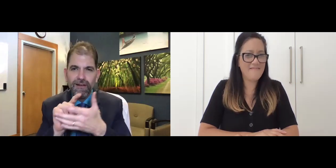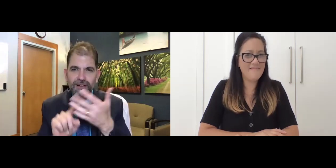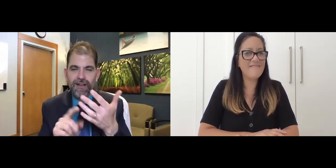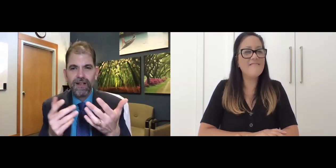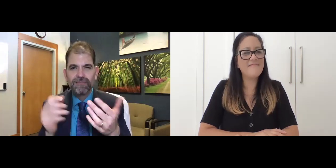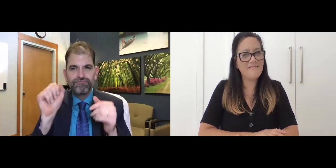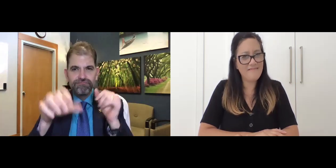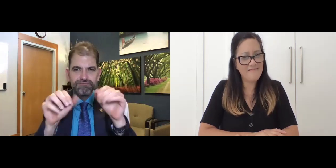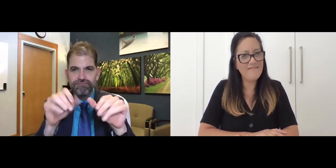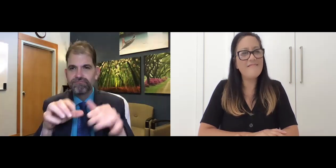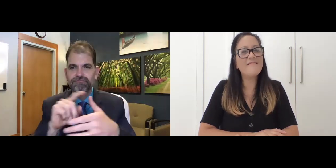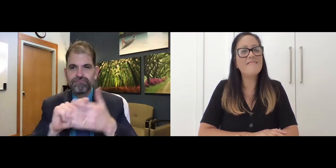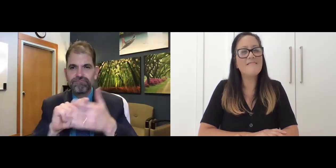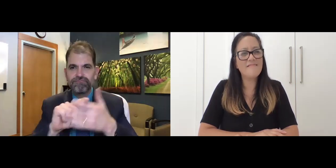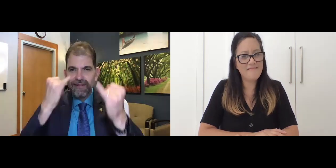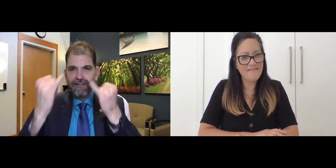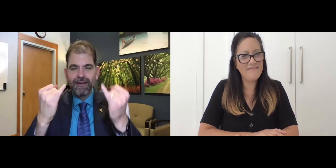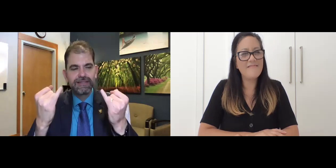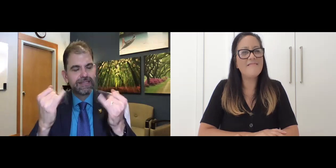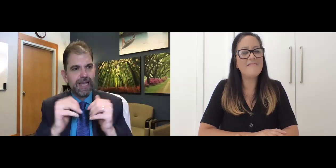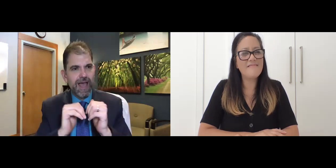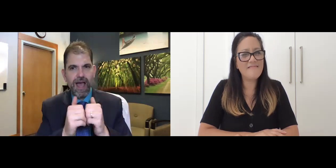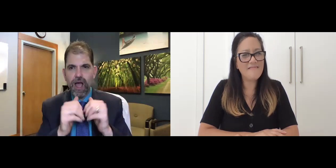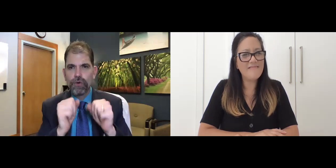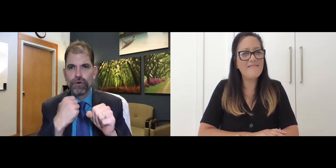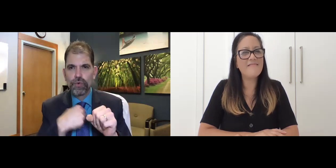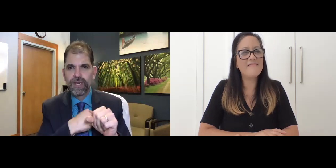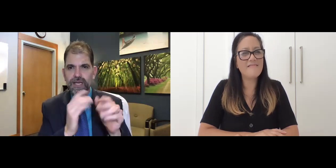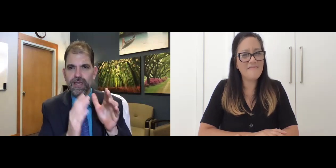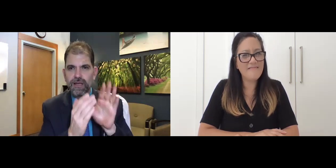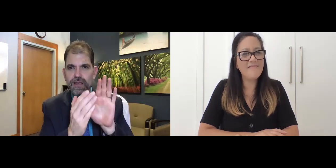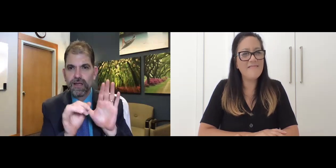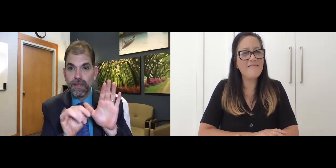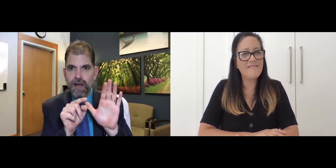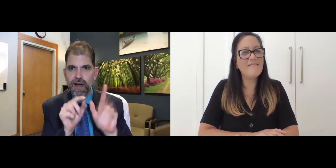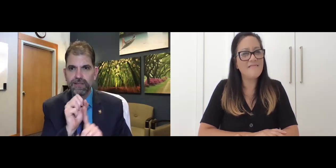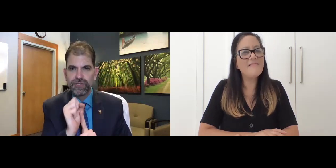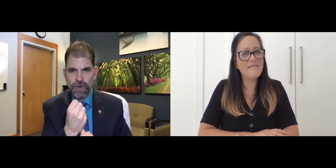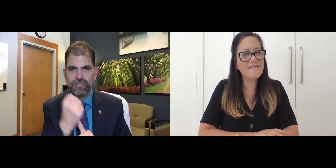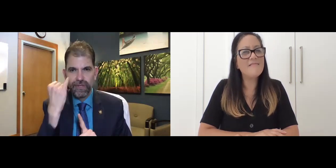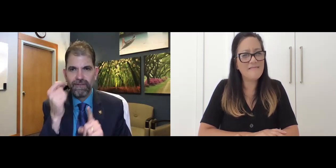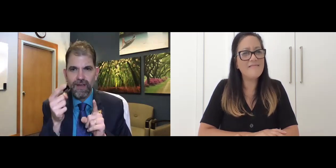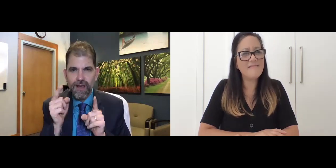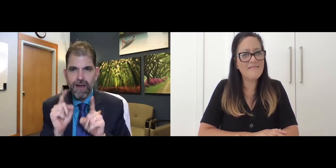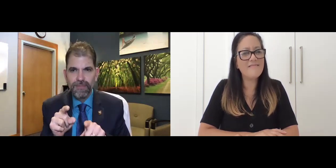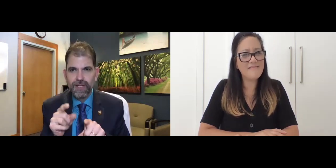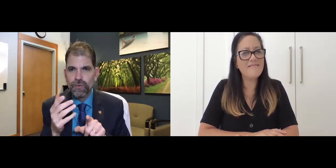we show that clip and then we talk about it. And we try to figure out how we can face that situation.